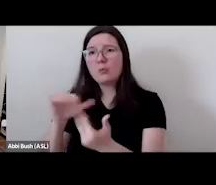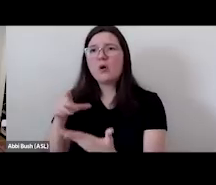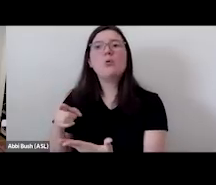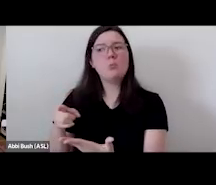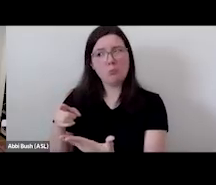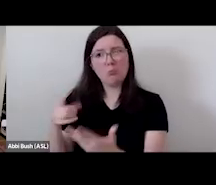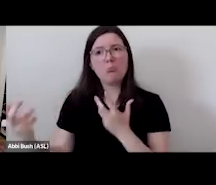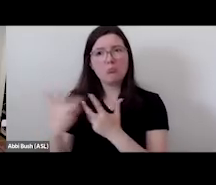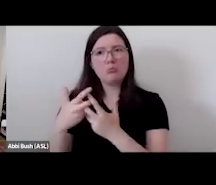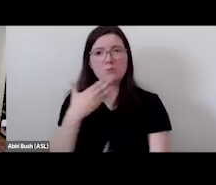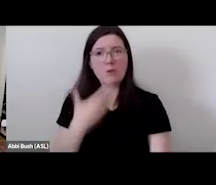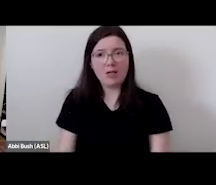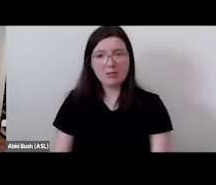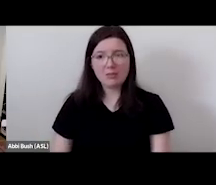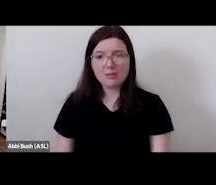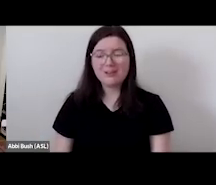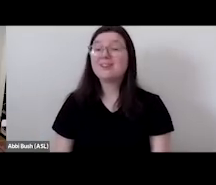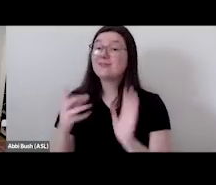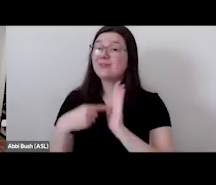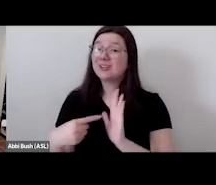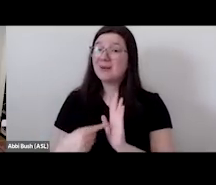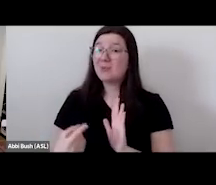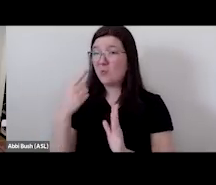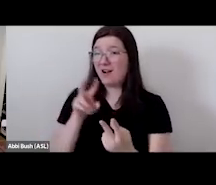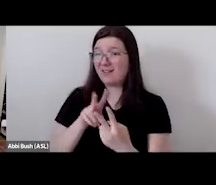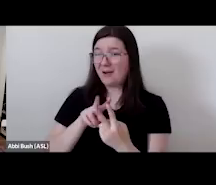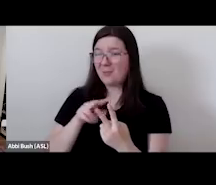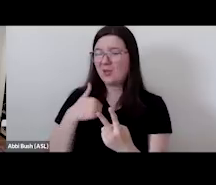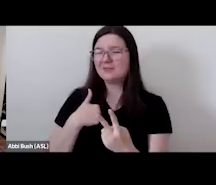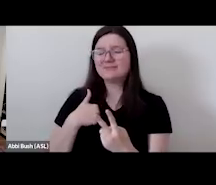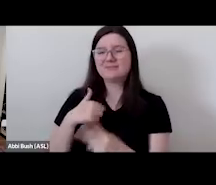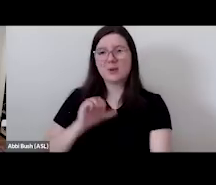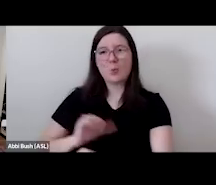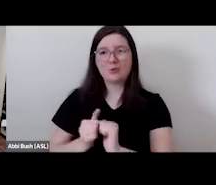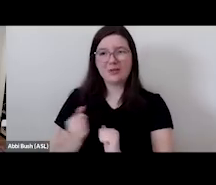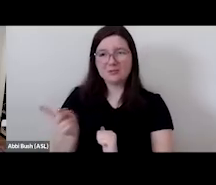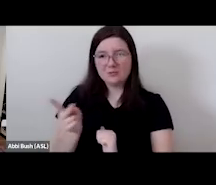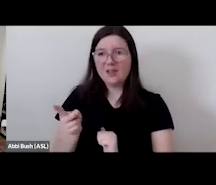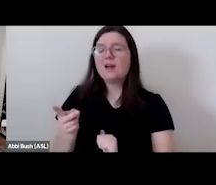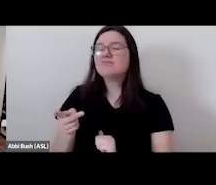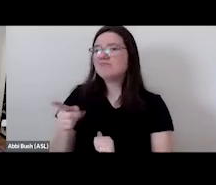and experienced hoarding and an advice I always gave them was they had a couple of cats in their unit